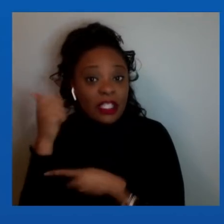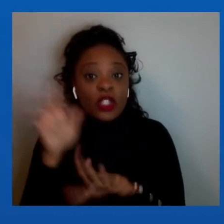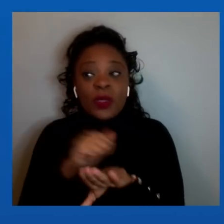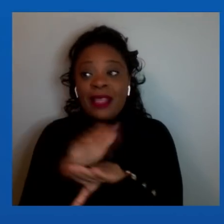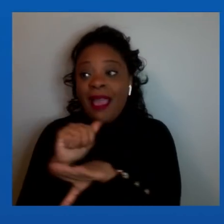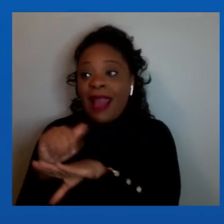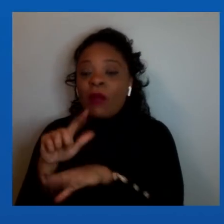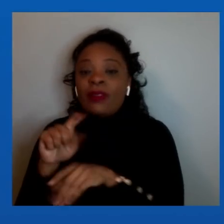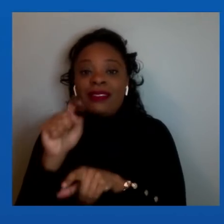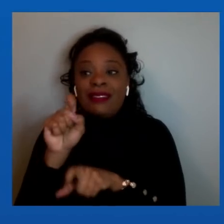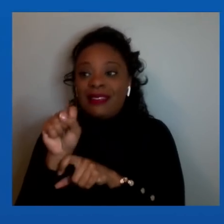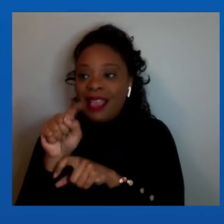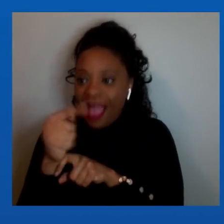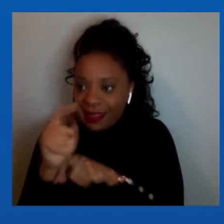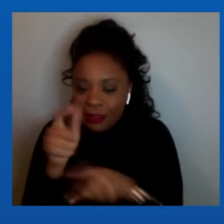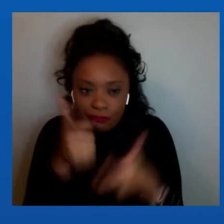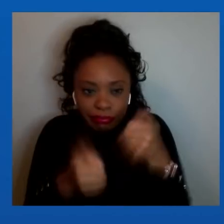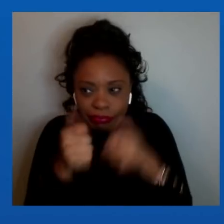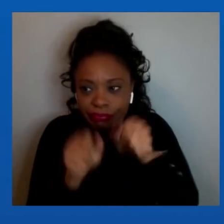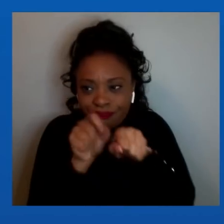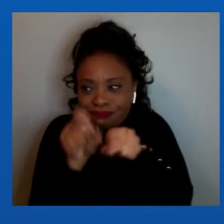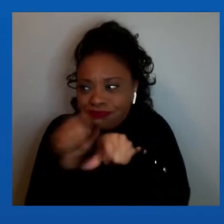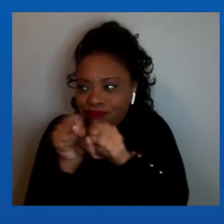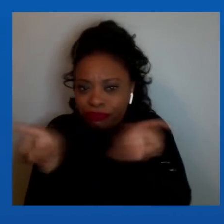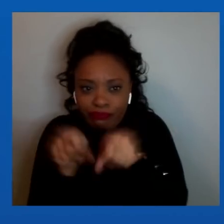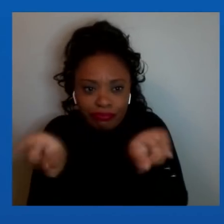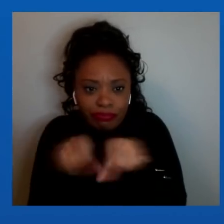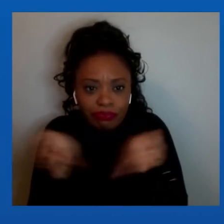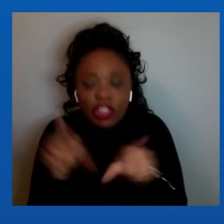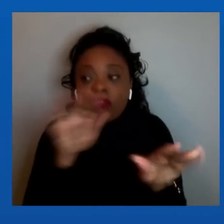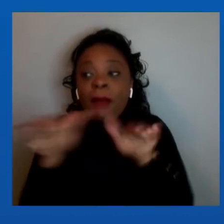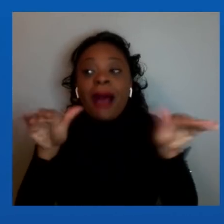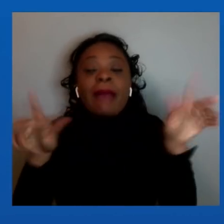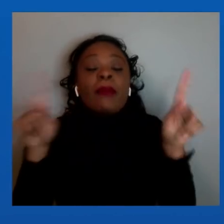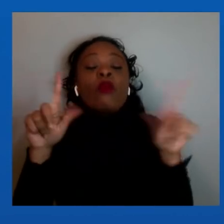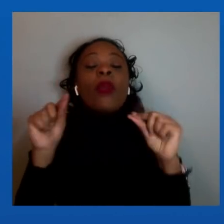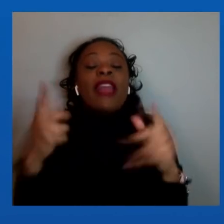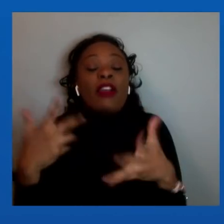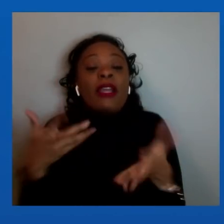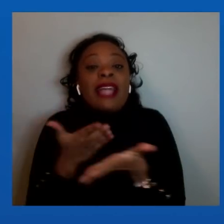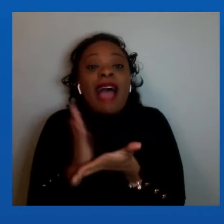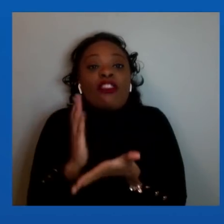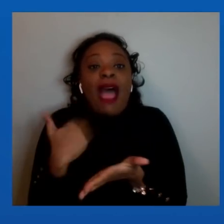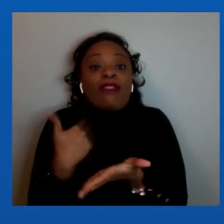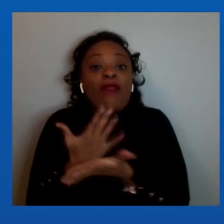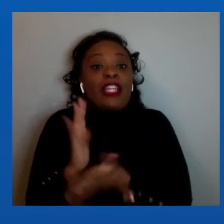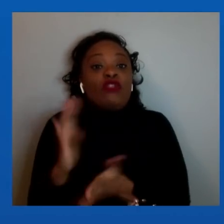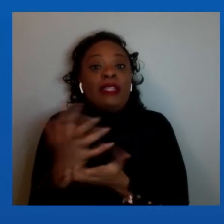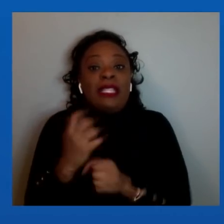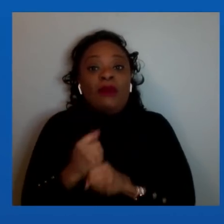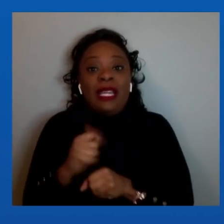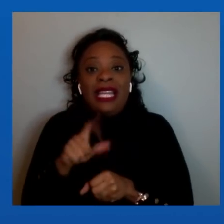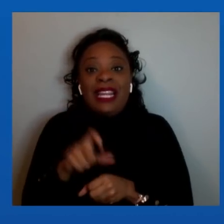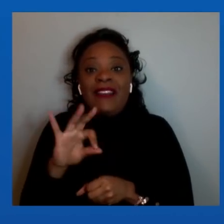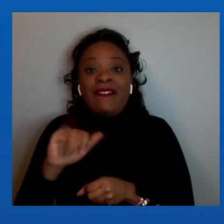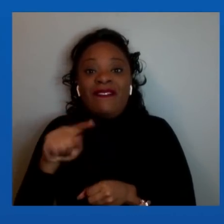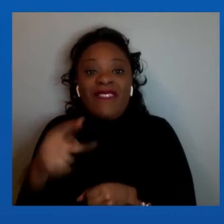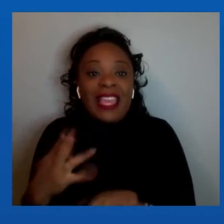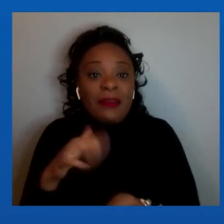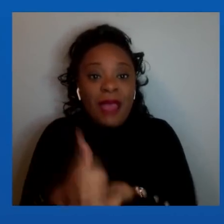to remind folks of what they entitled to receive. We need faith-based organizations to spread the word at houses of worship.